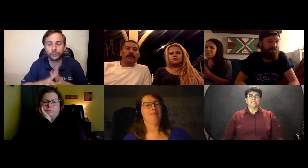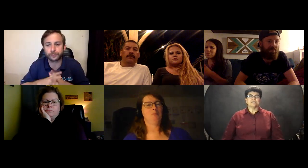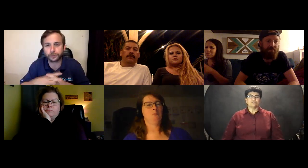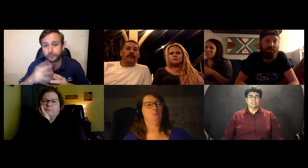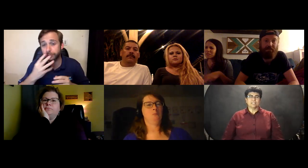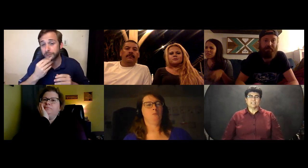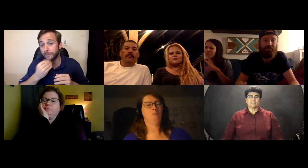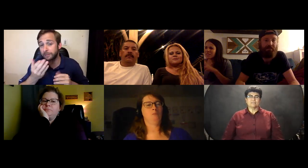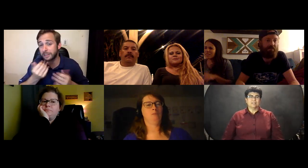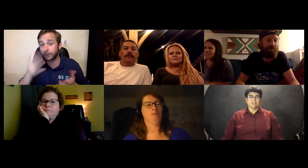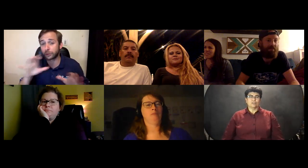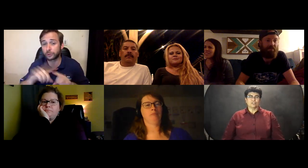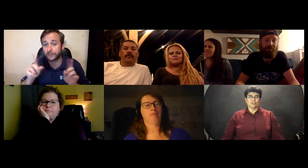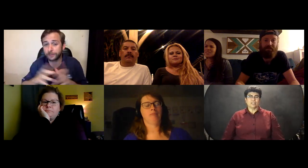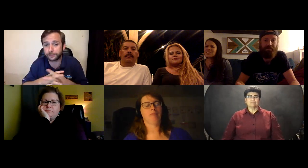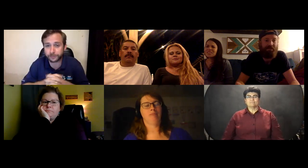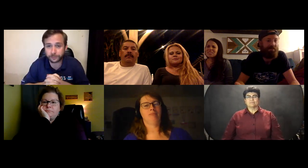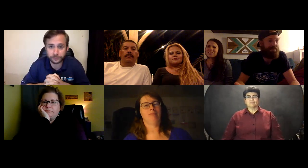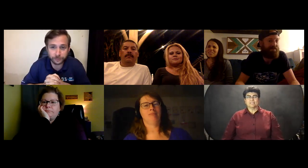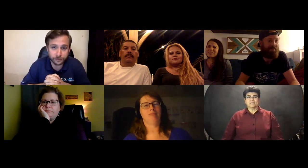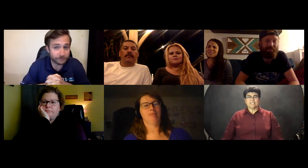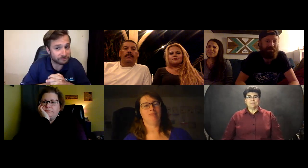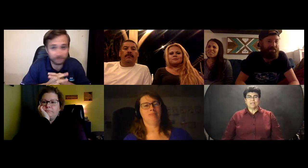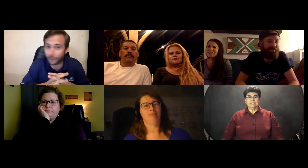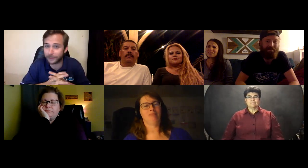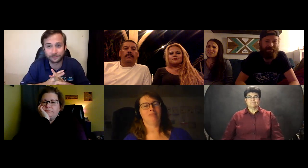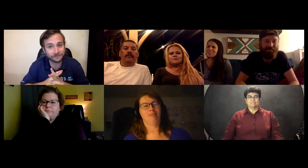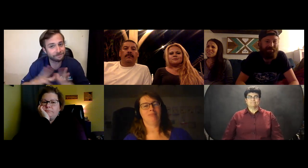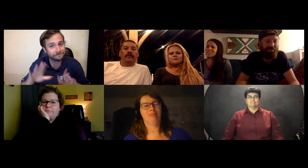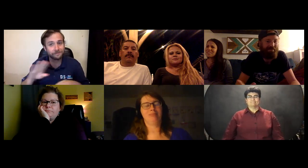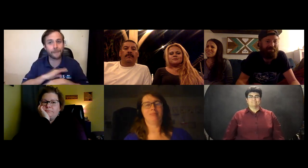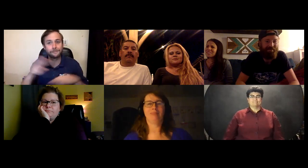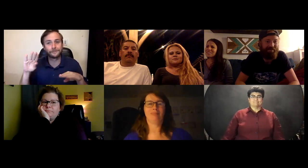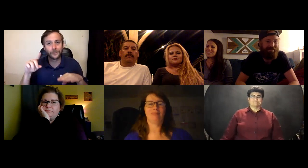different in